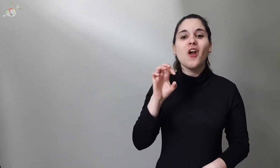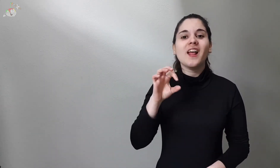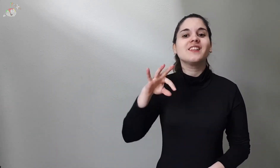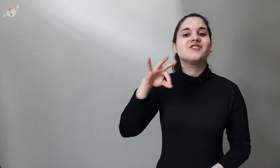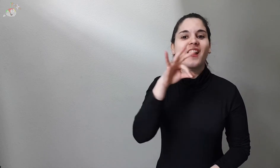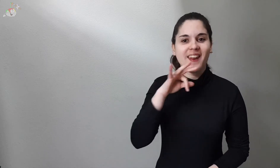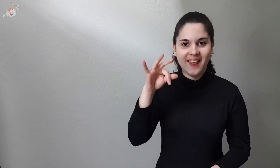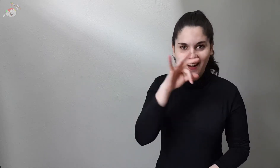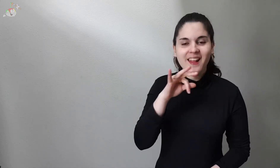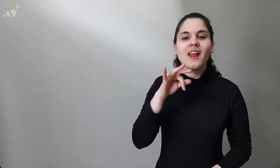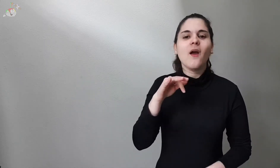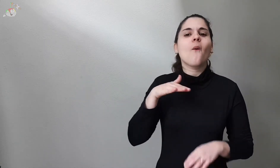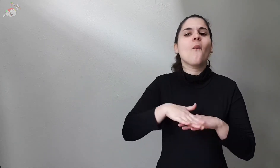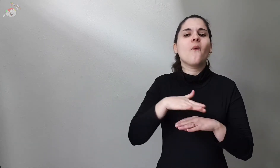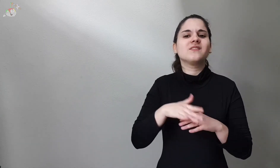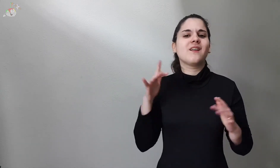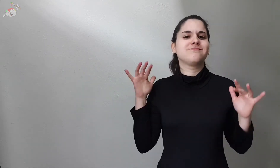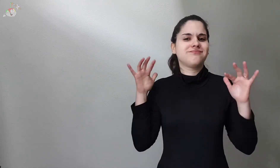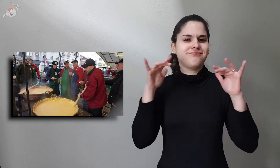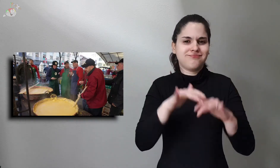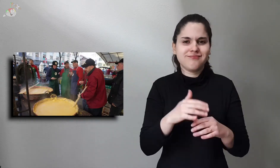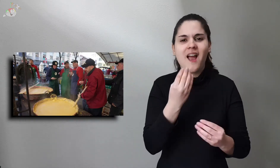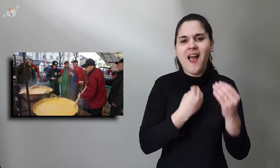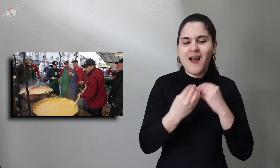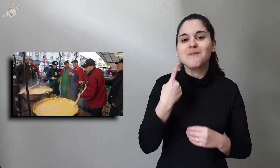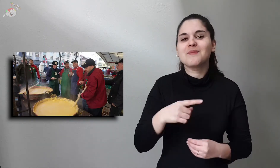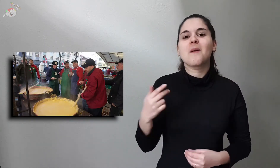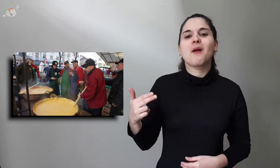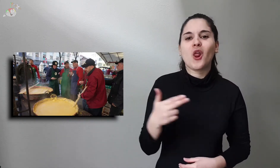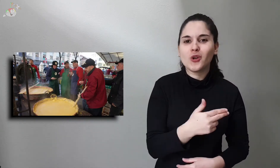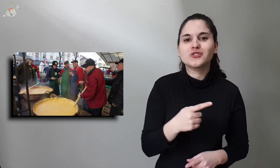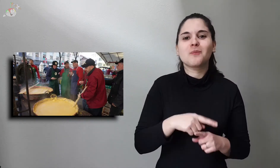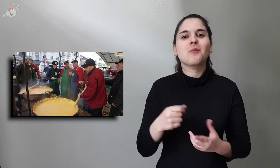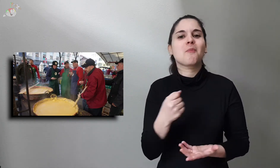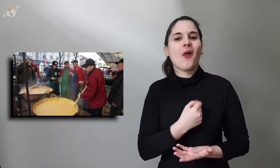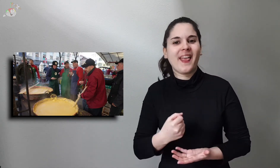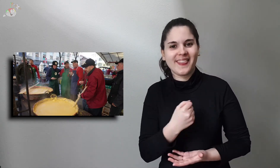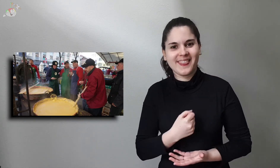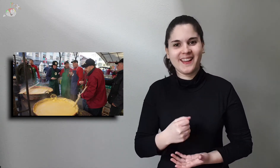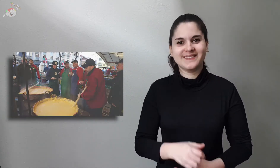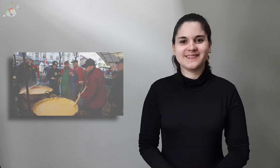Cod and polenta are distributed on Ash Wednesday.